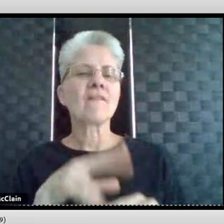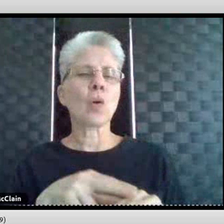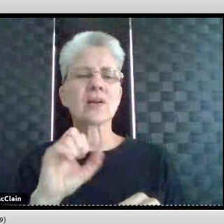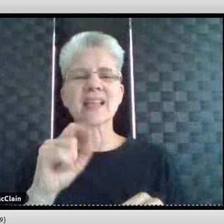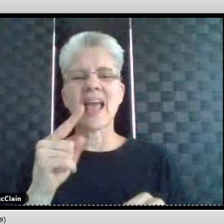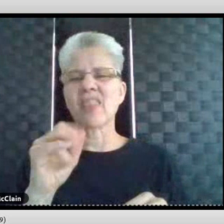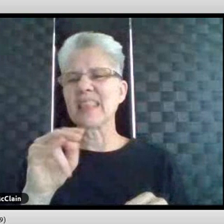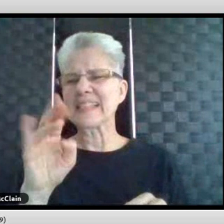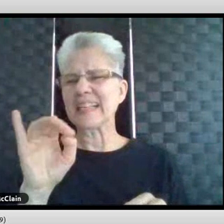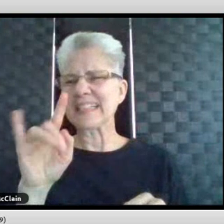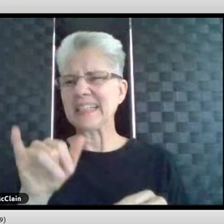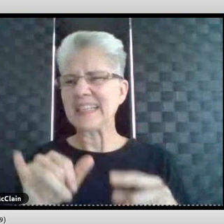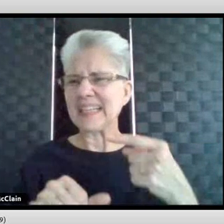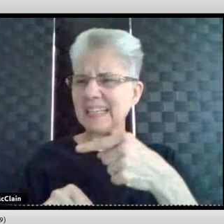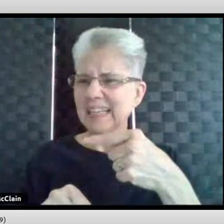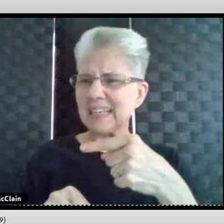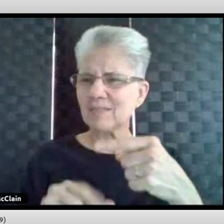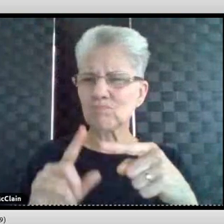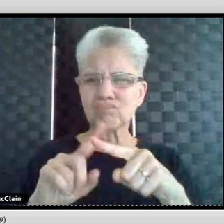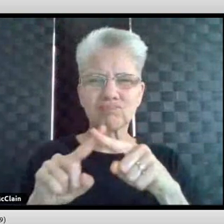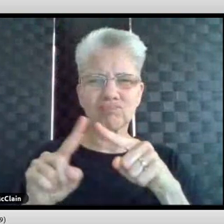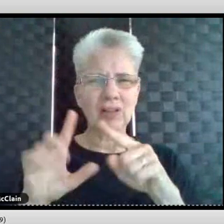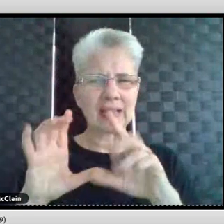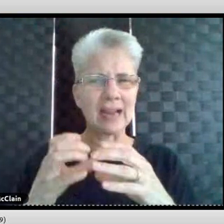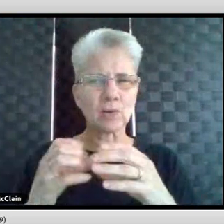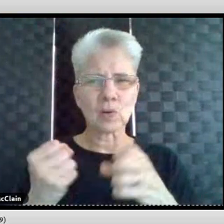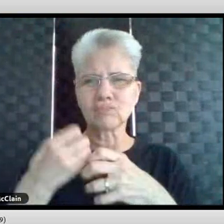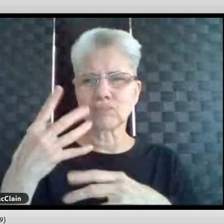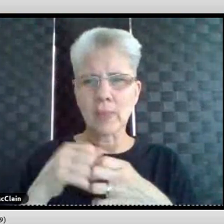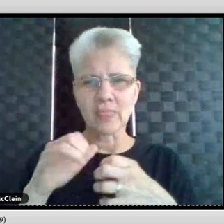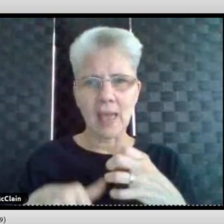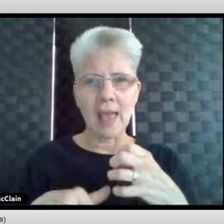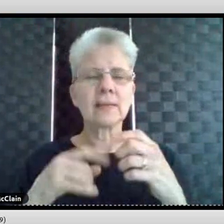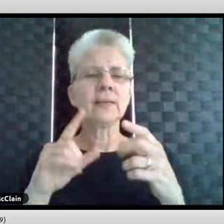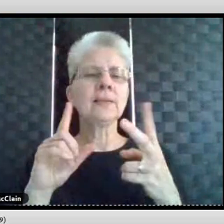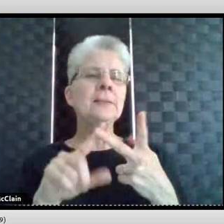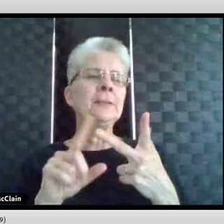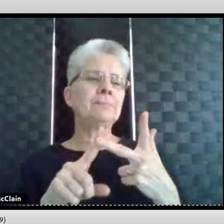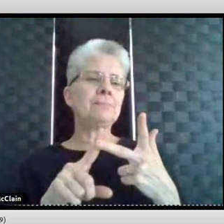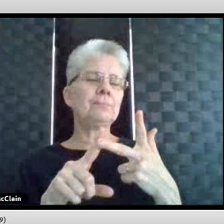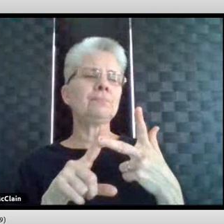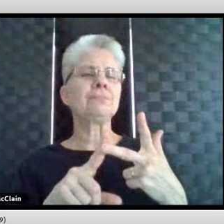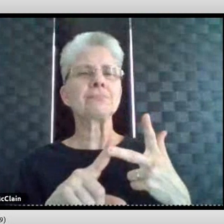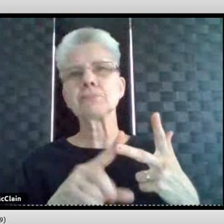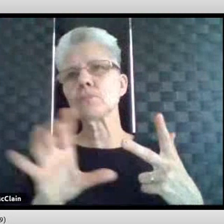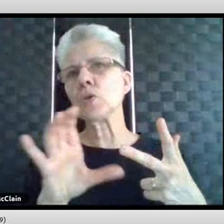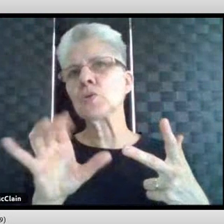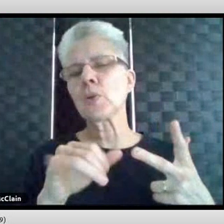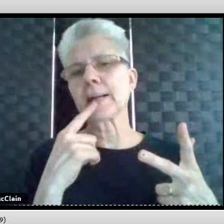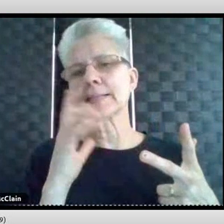You have all kinds of categories you can open up there. You can do -- Like I said, you can do cooking,